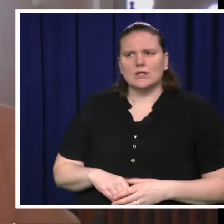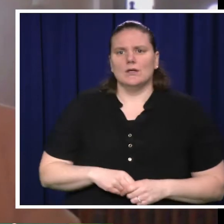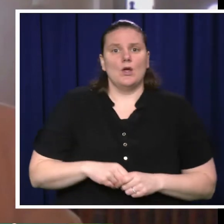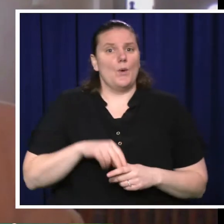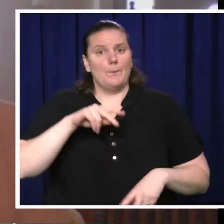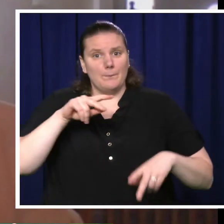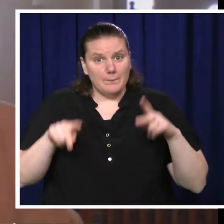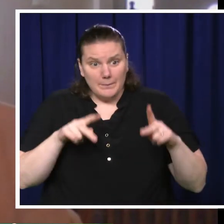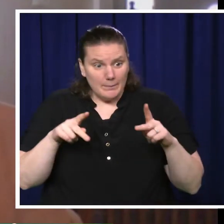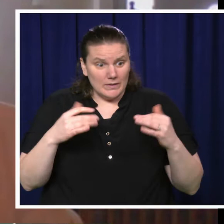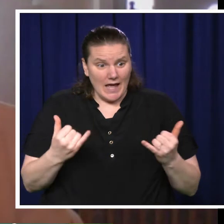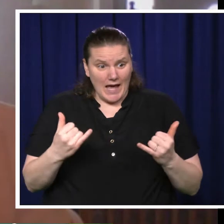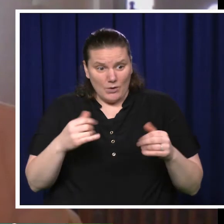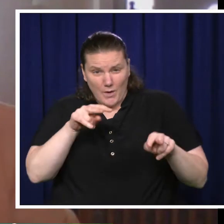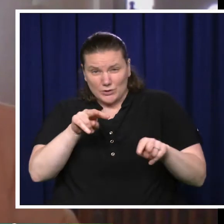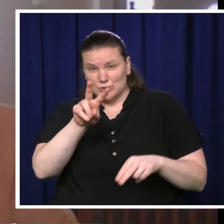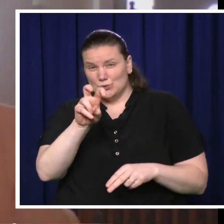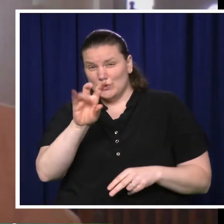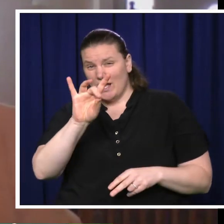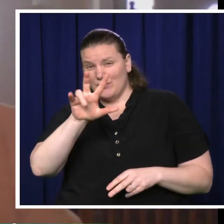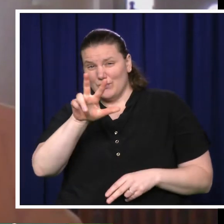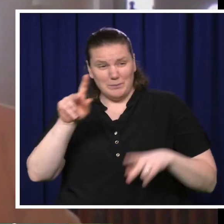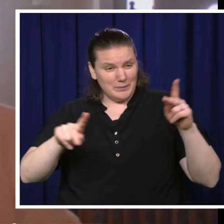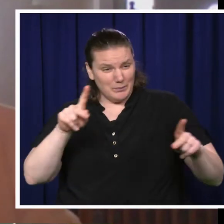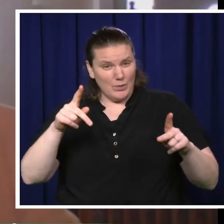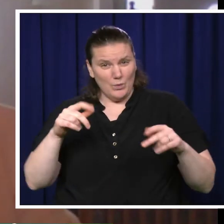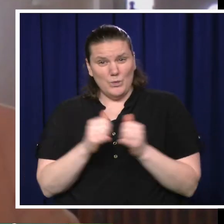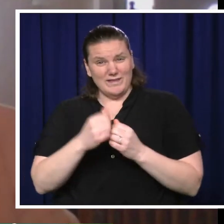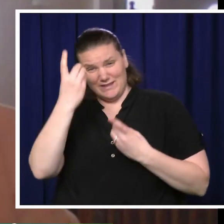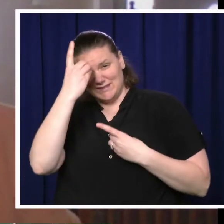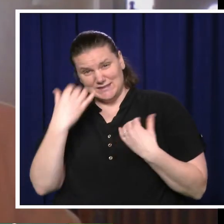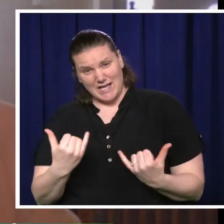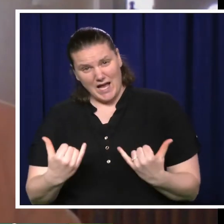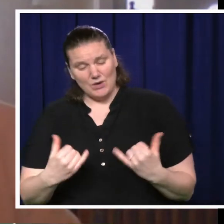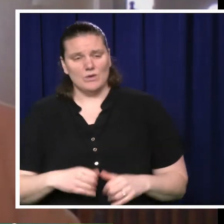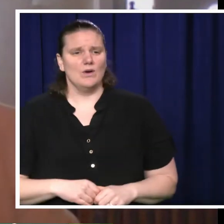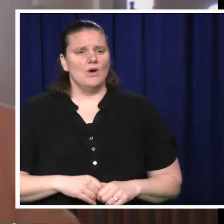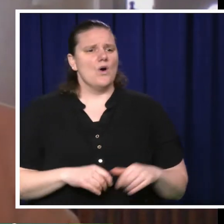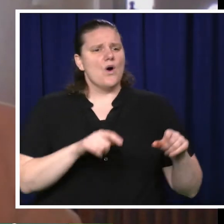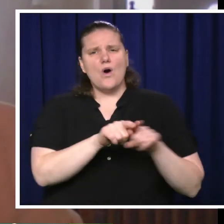department. His people are currently monitoring two 283 residents with active disease.